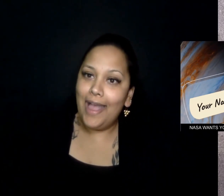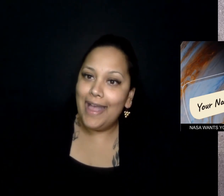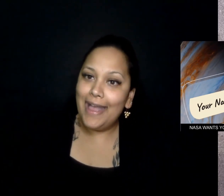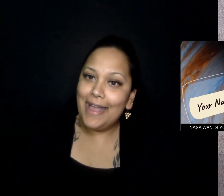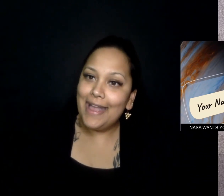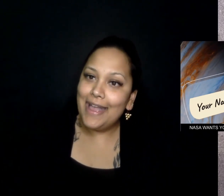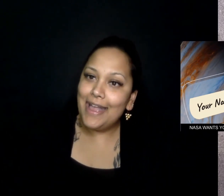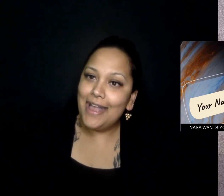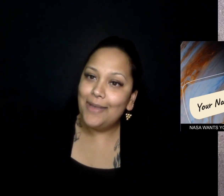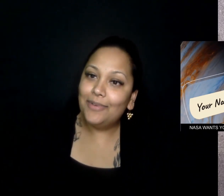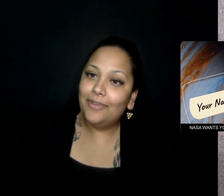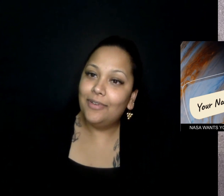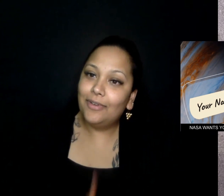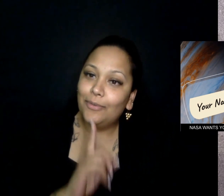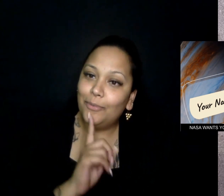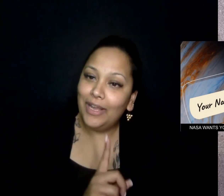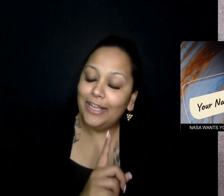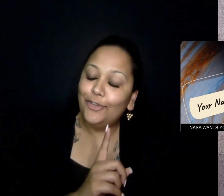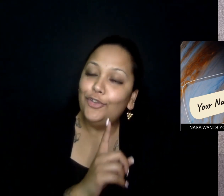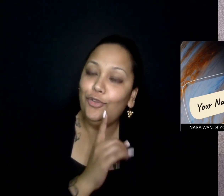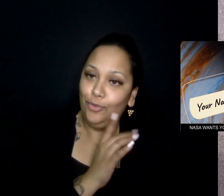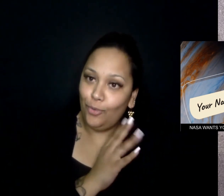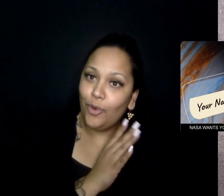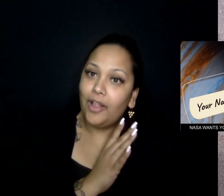Wow. That is cool.